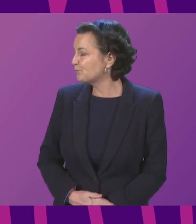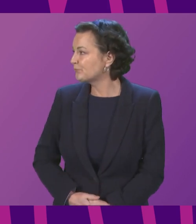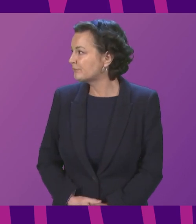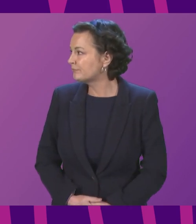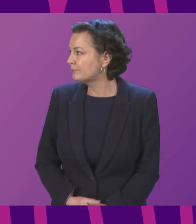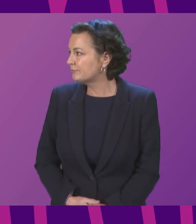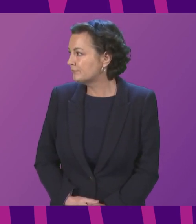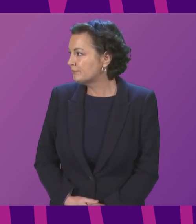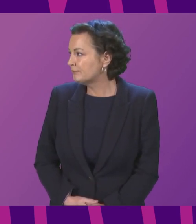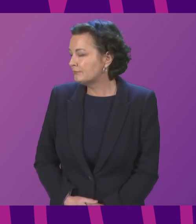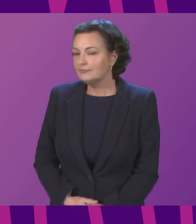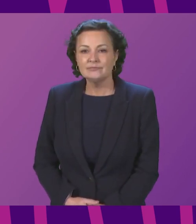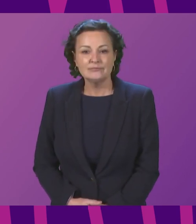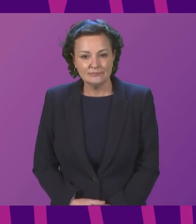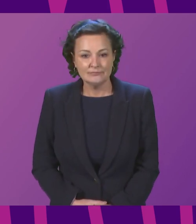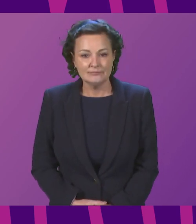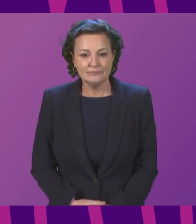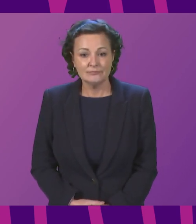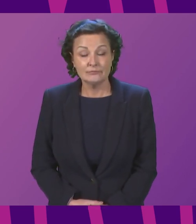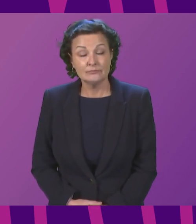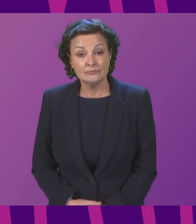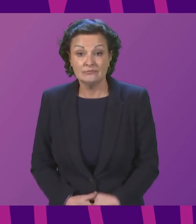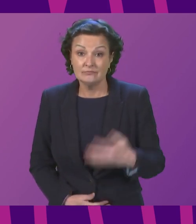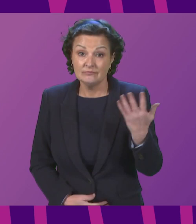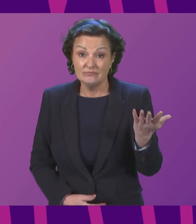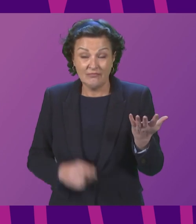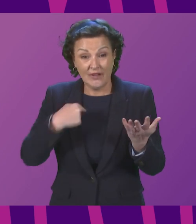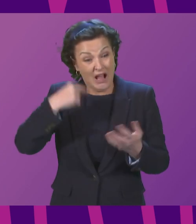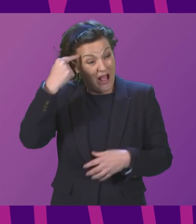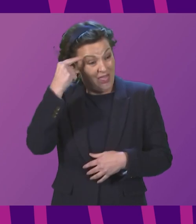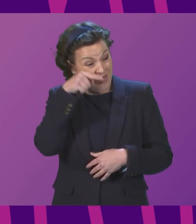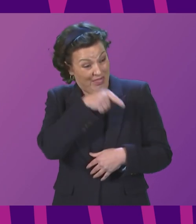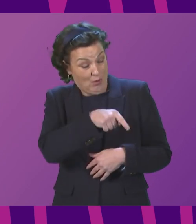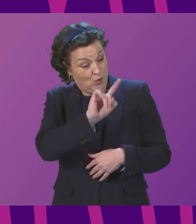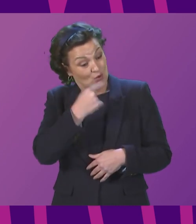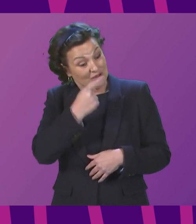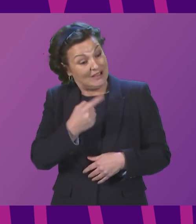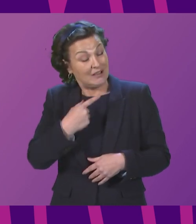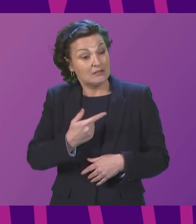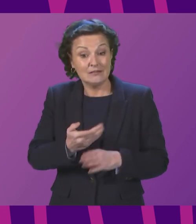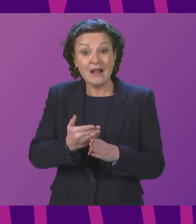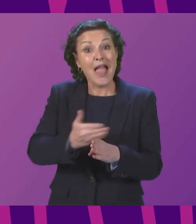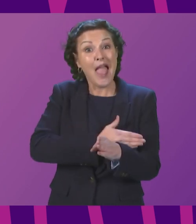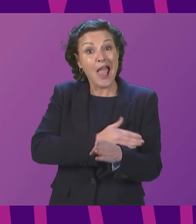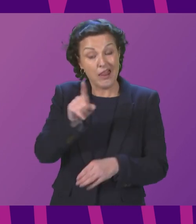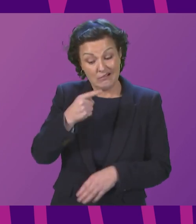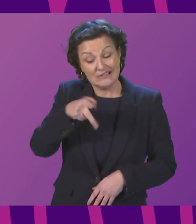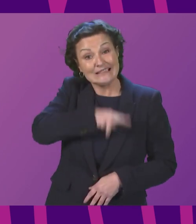Contrary to what the First Minister said earlier, the Deputy First Minister did cite ONS data